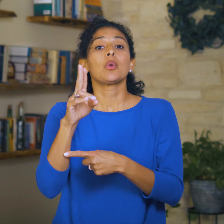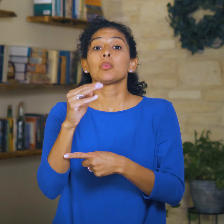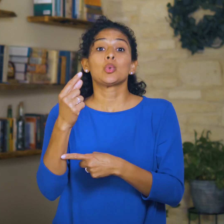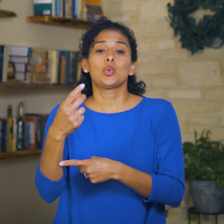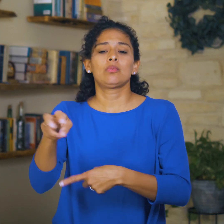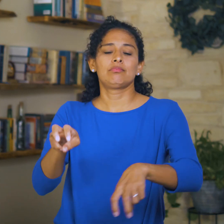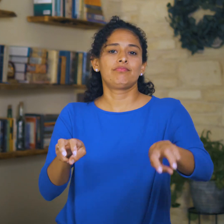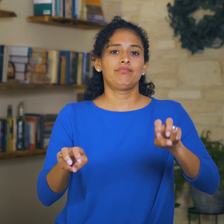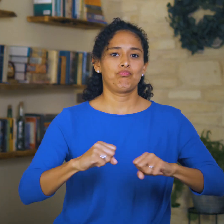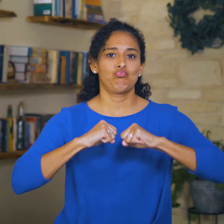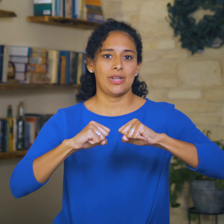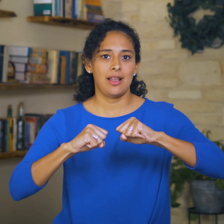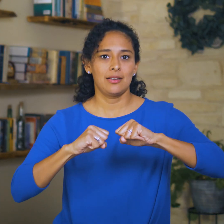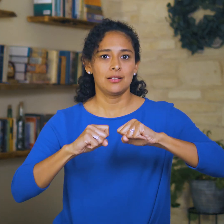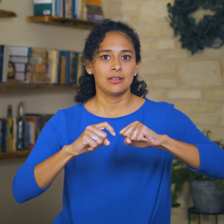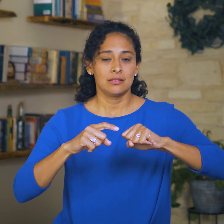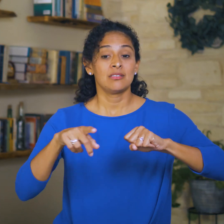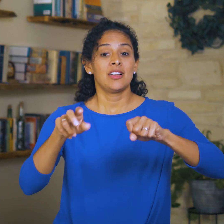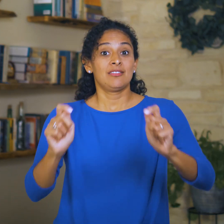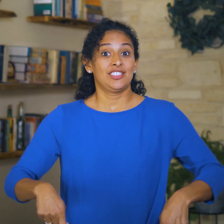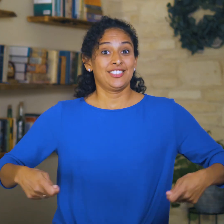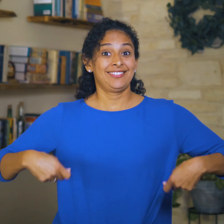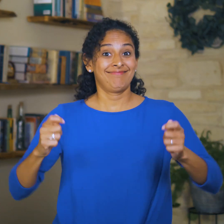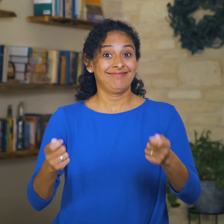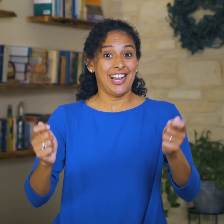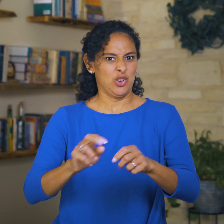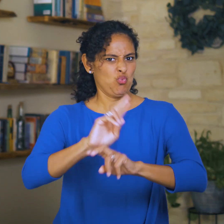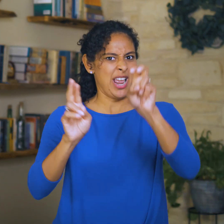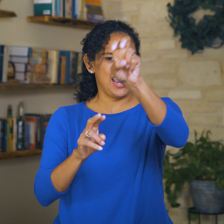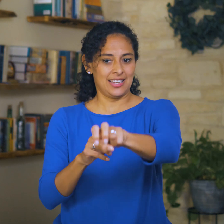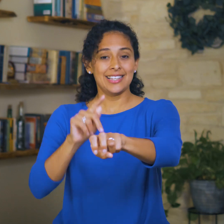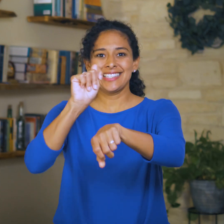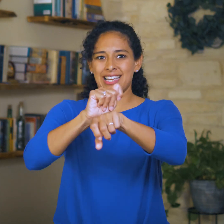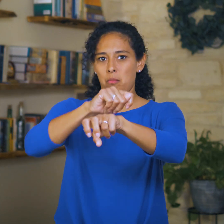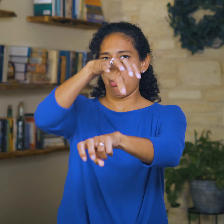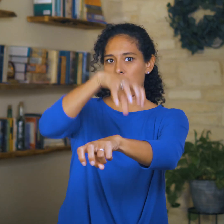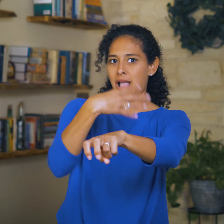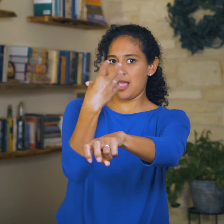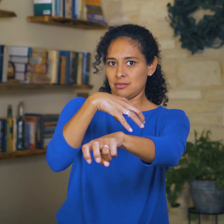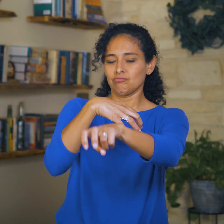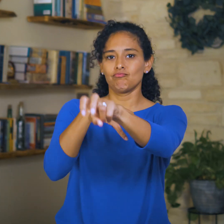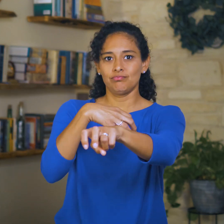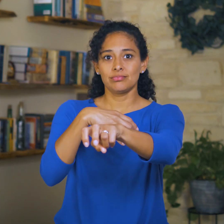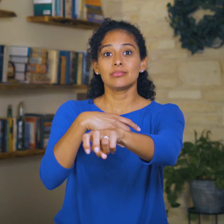His cherubim chariot waits outside the temple